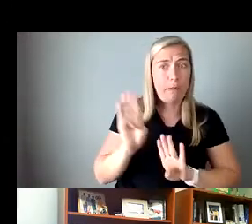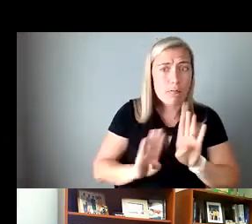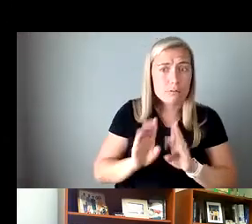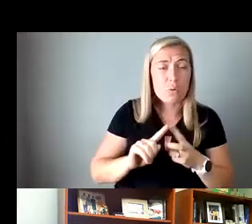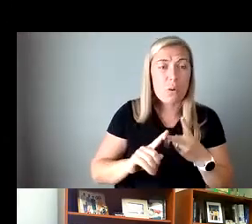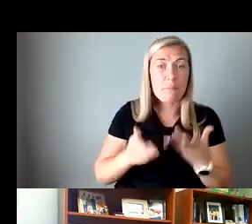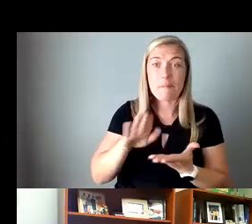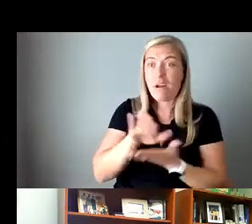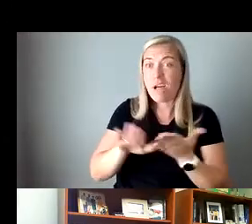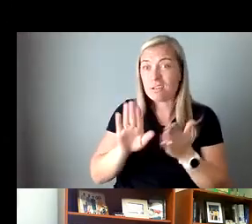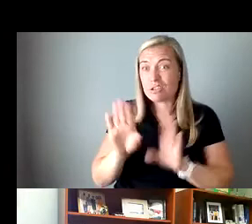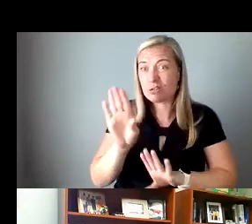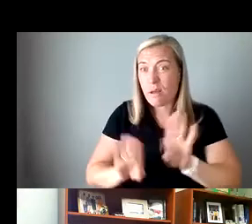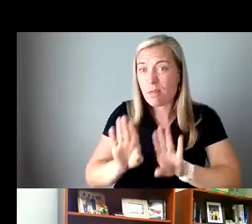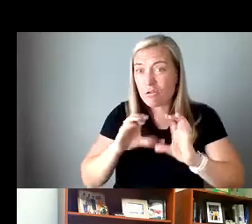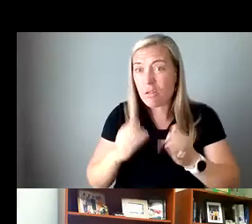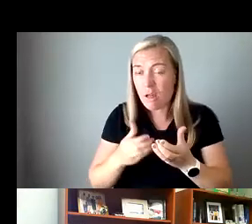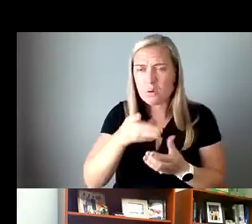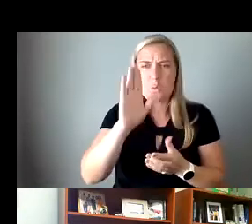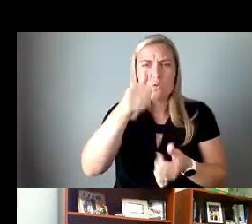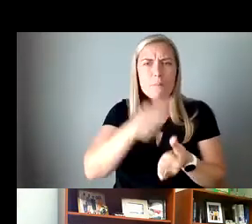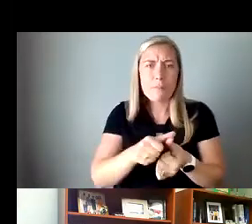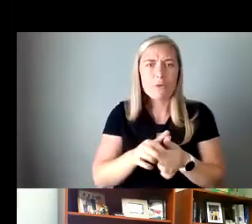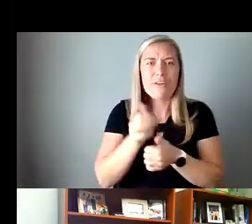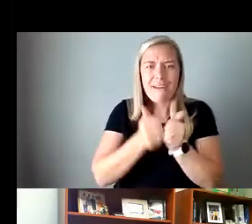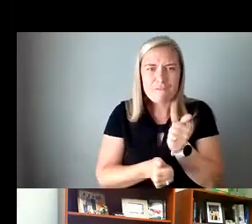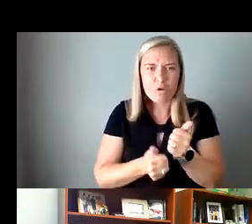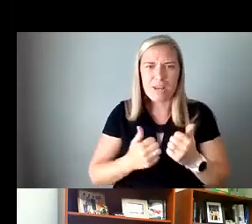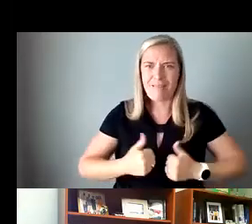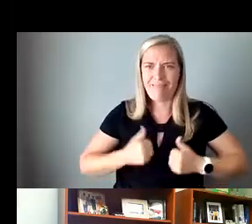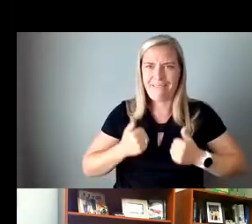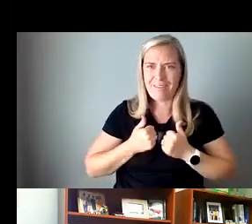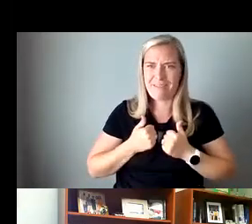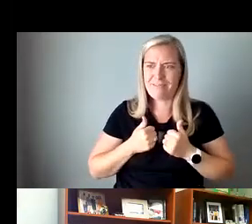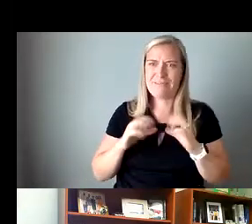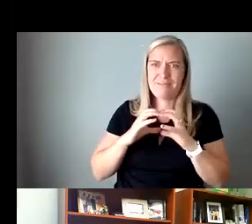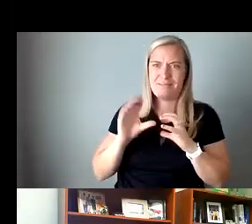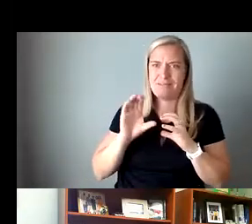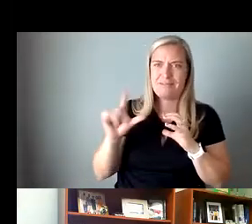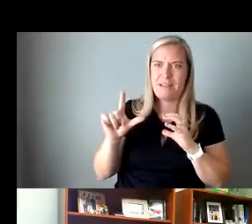biology, you'll remember that every living thing every living cell actually produces messenger RNA.